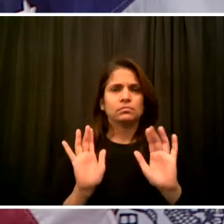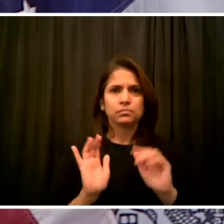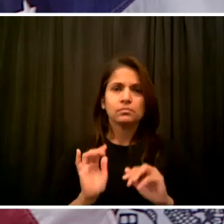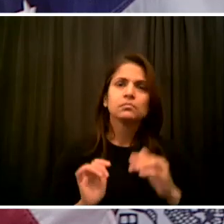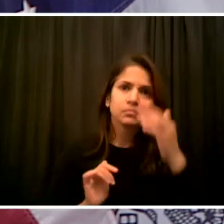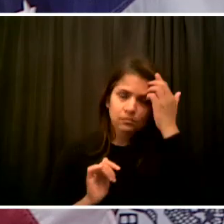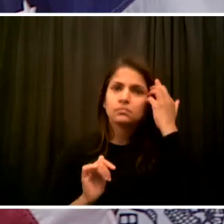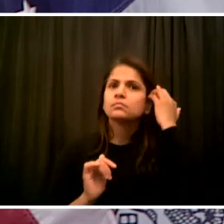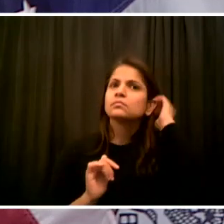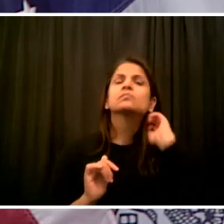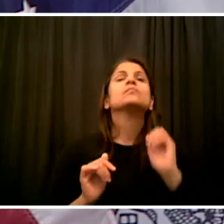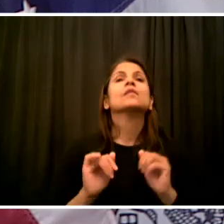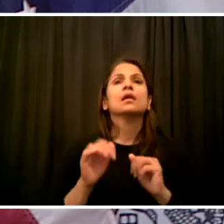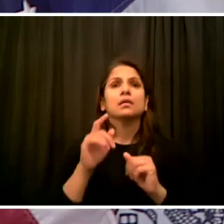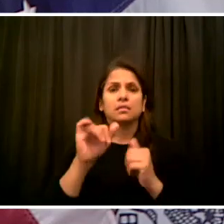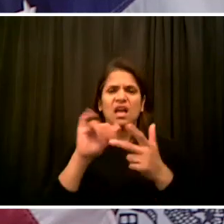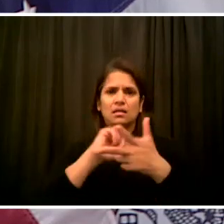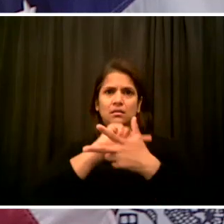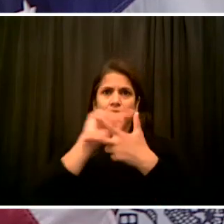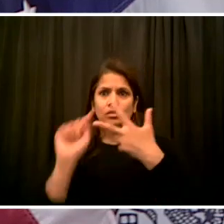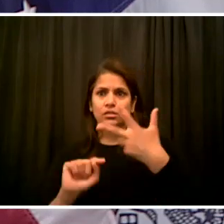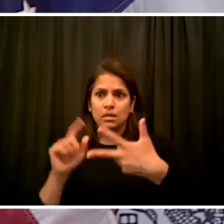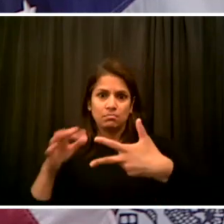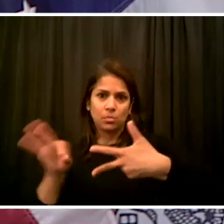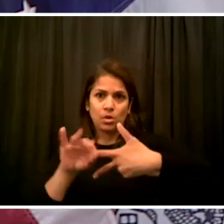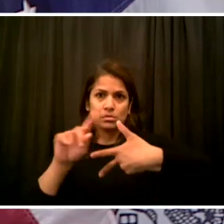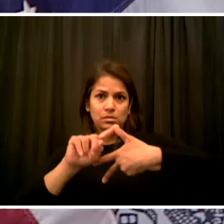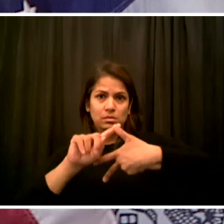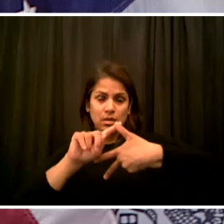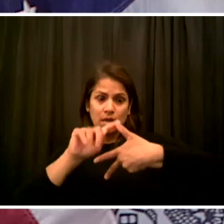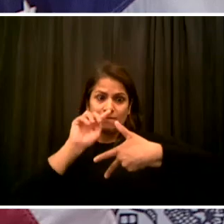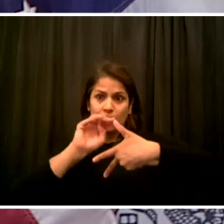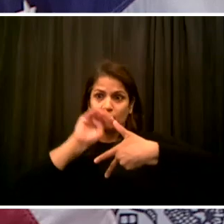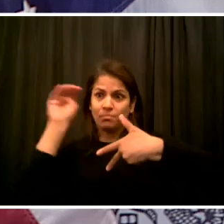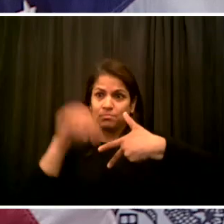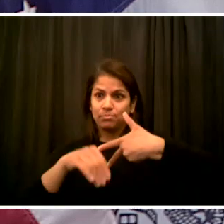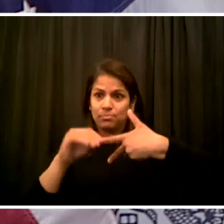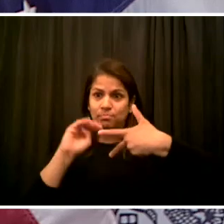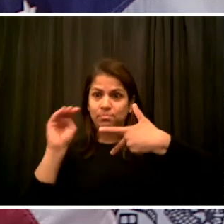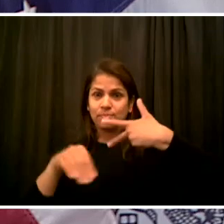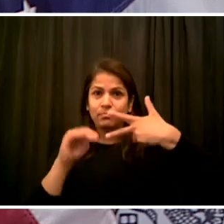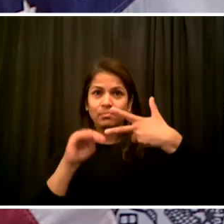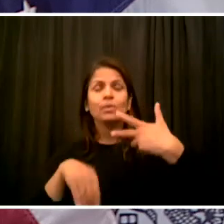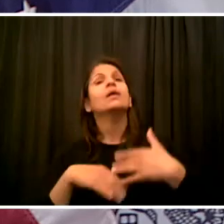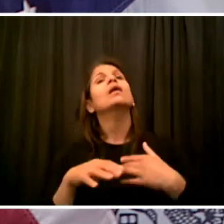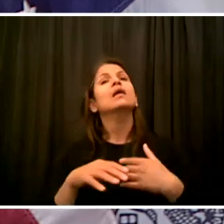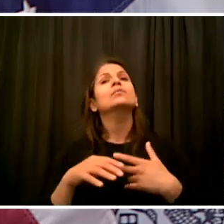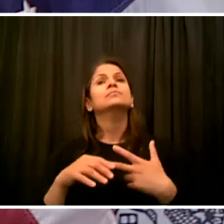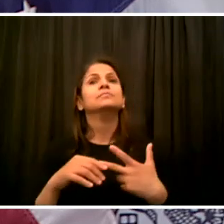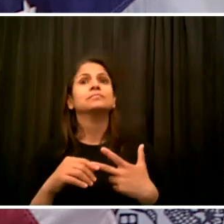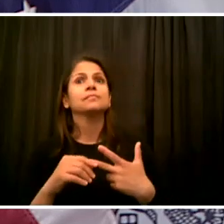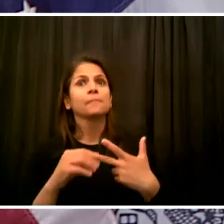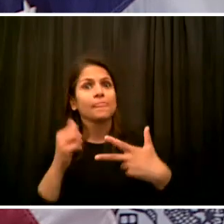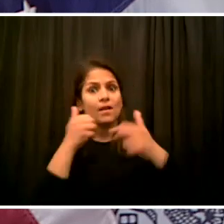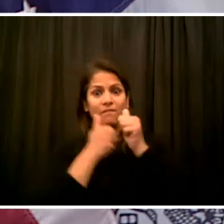EYES. WHEN ALL OF OUY IN THE MEDIA REPORT ON SOMETHING ABERRANT, WHHIC IS THE NATURE OF